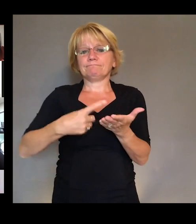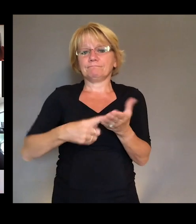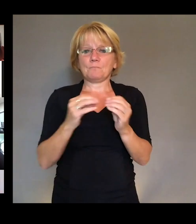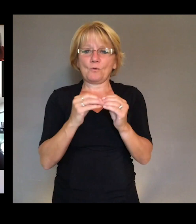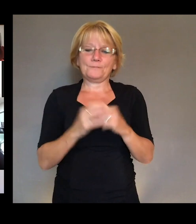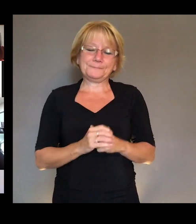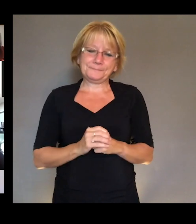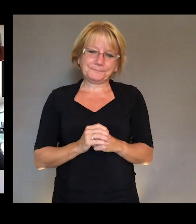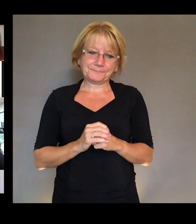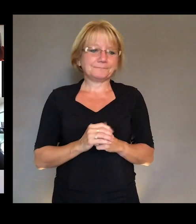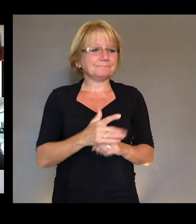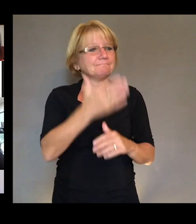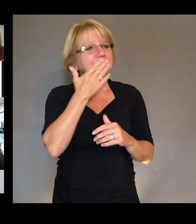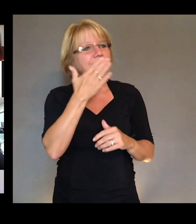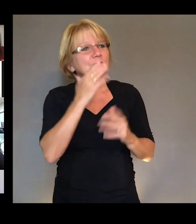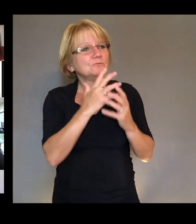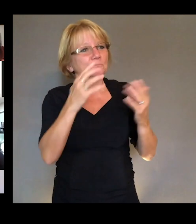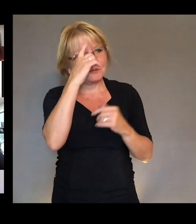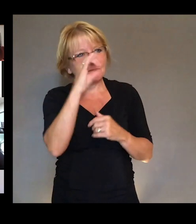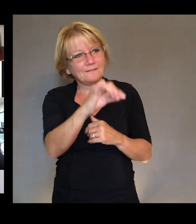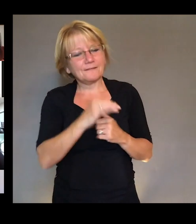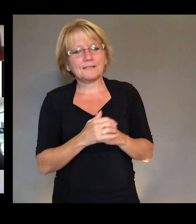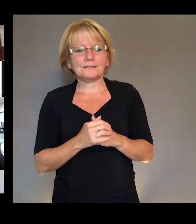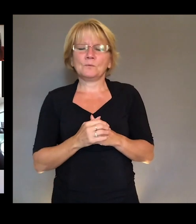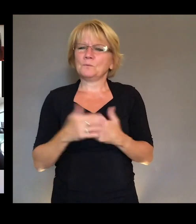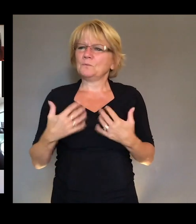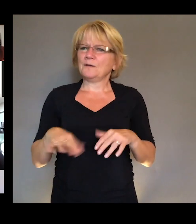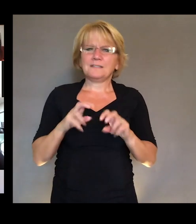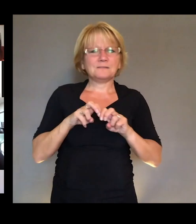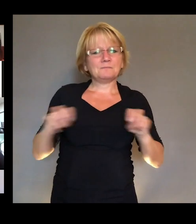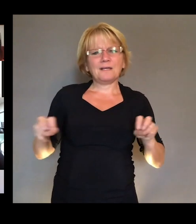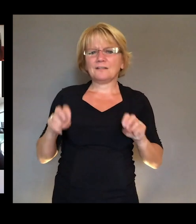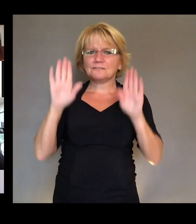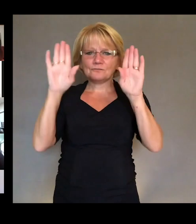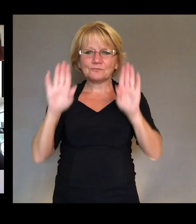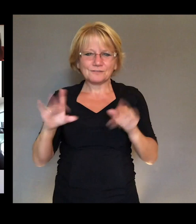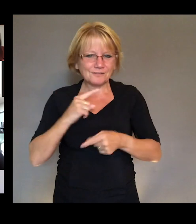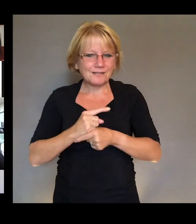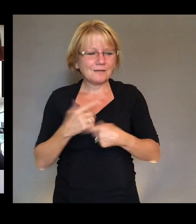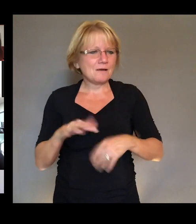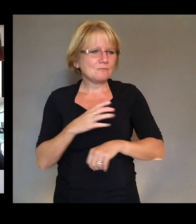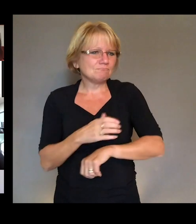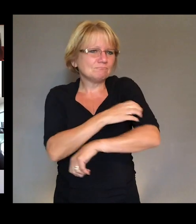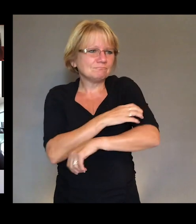we'll talk more. Absolutely, thank you so much for that. Isn't this panel great? This is like so powerful